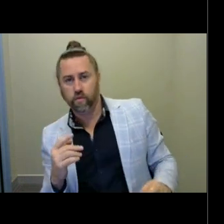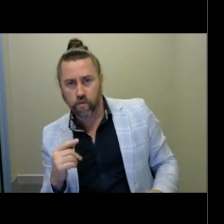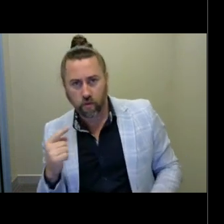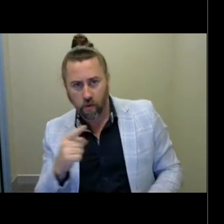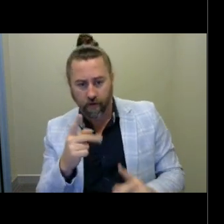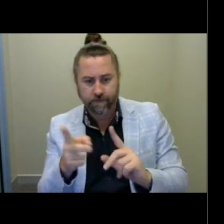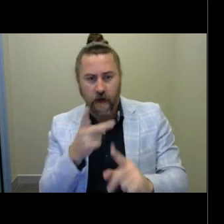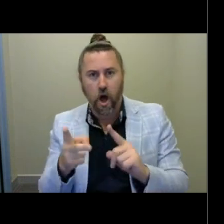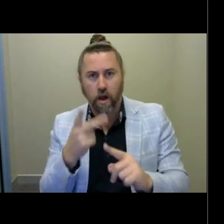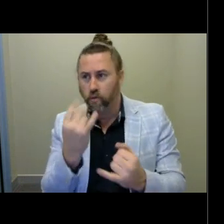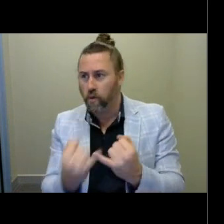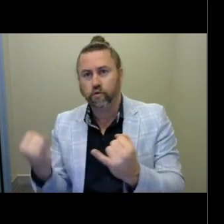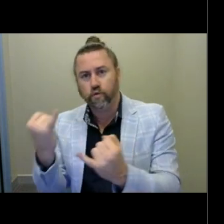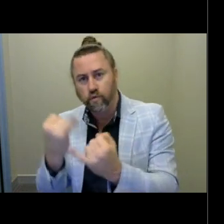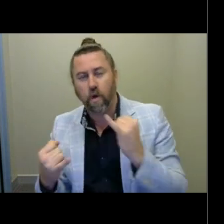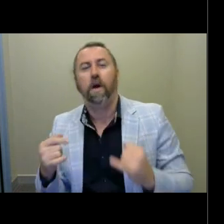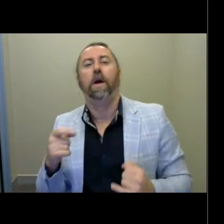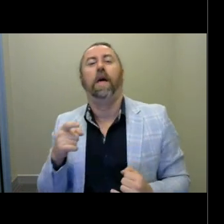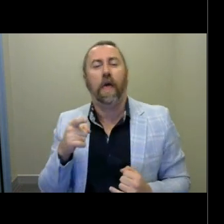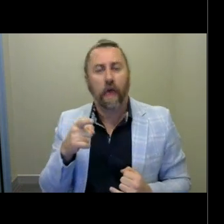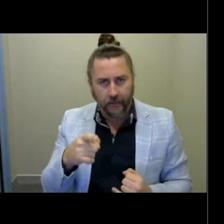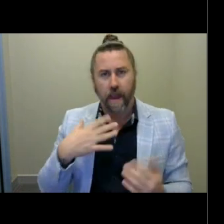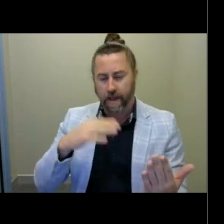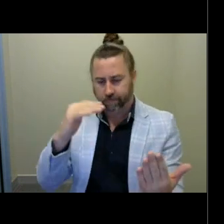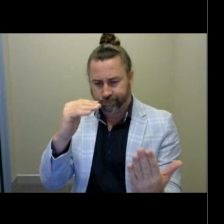So those are some of the things it's not an exhaustive list but those are usually the